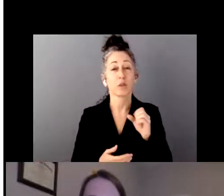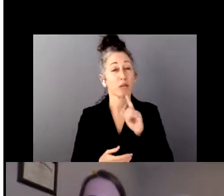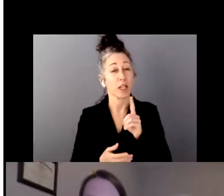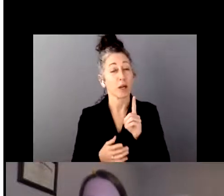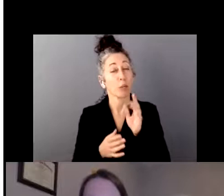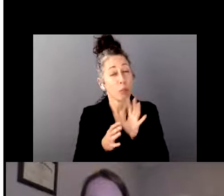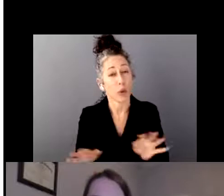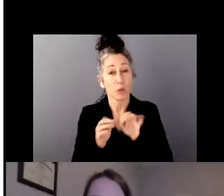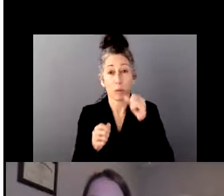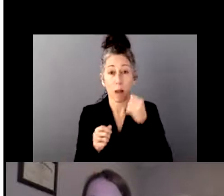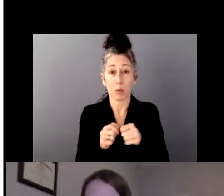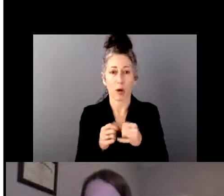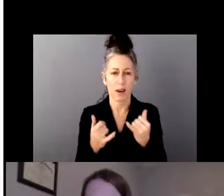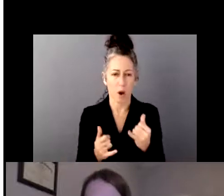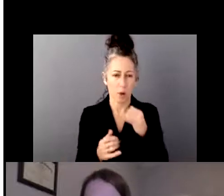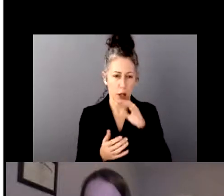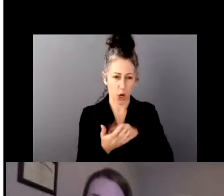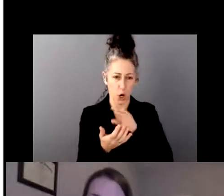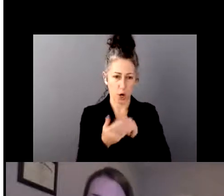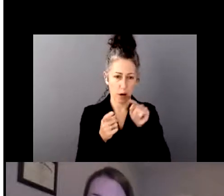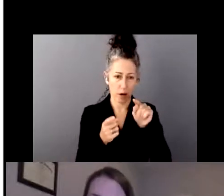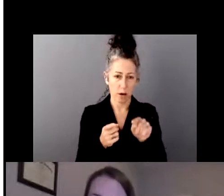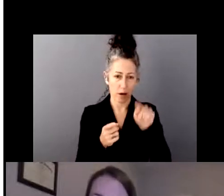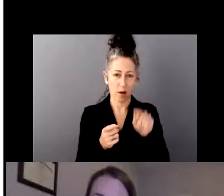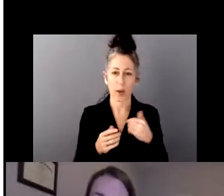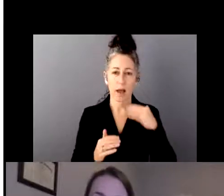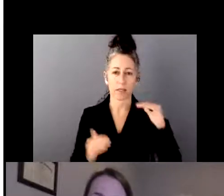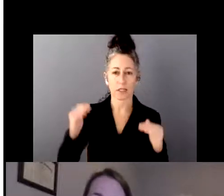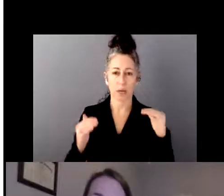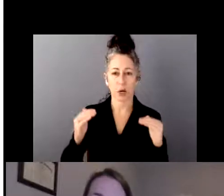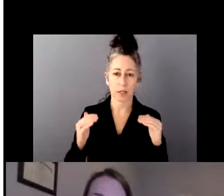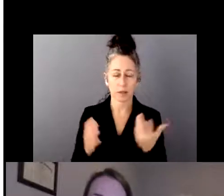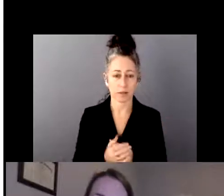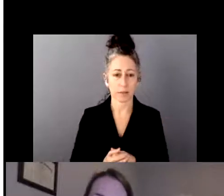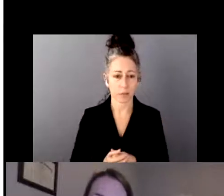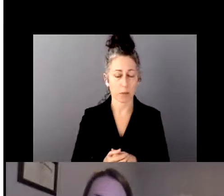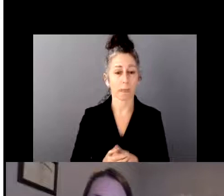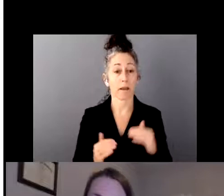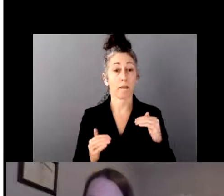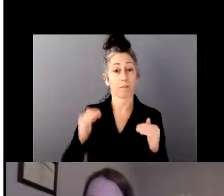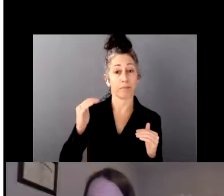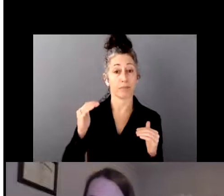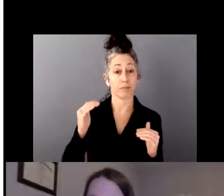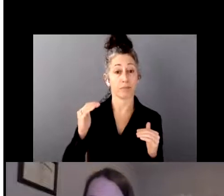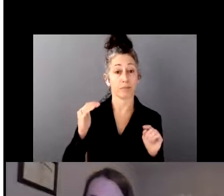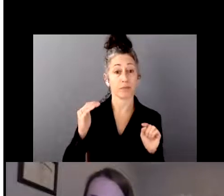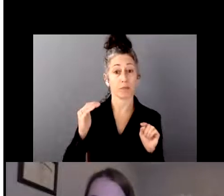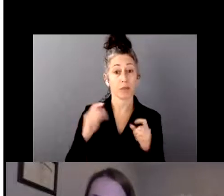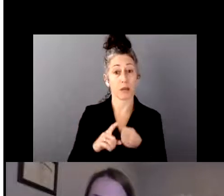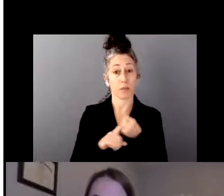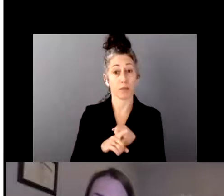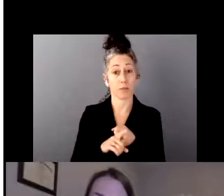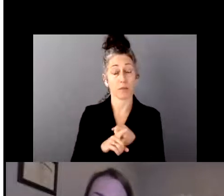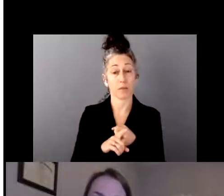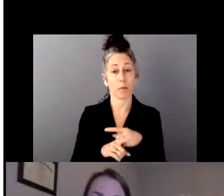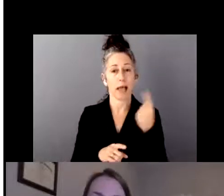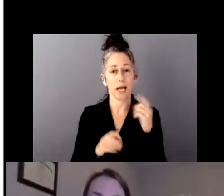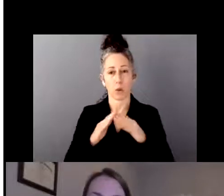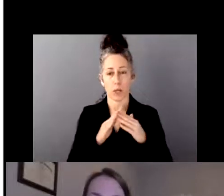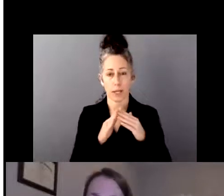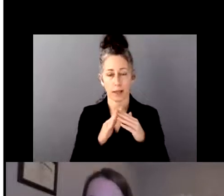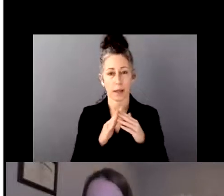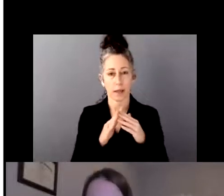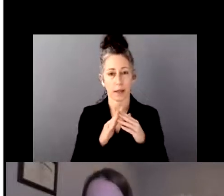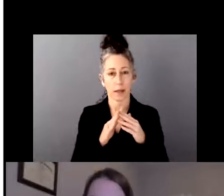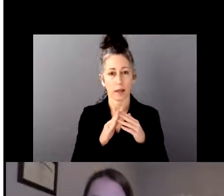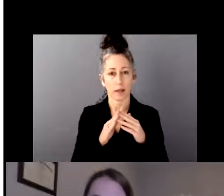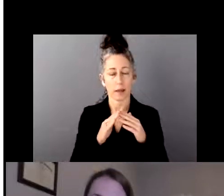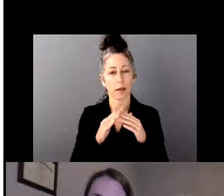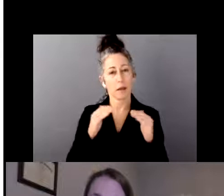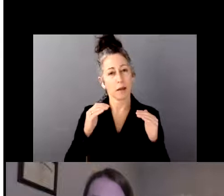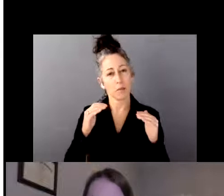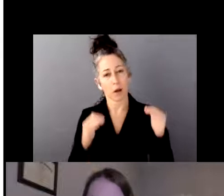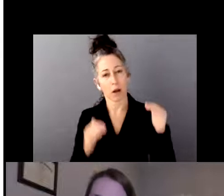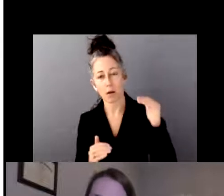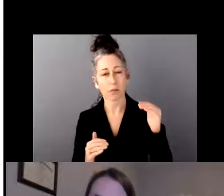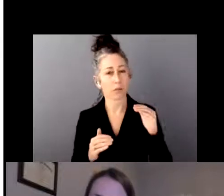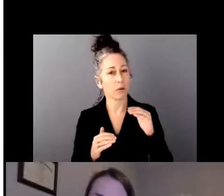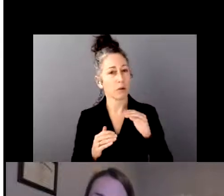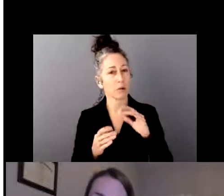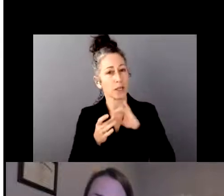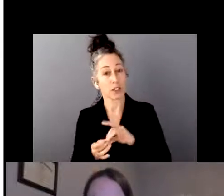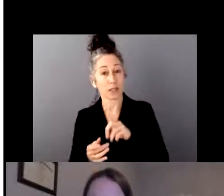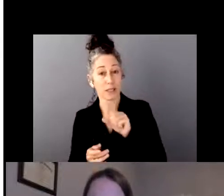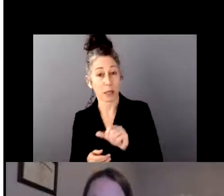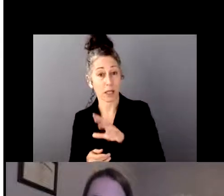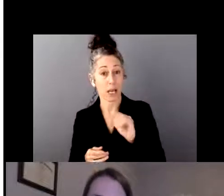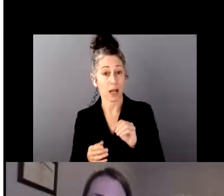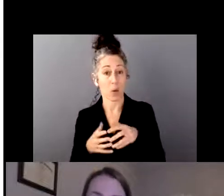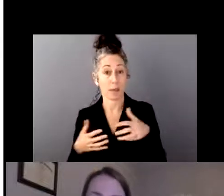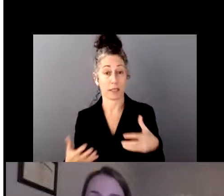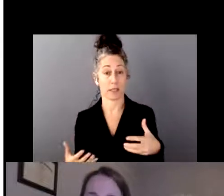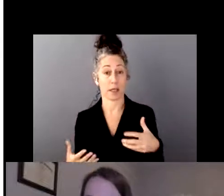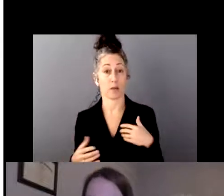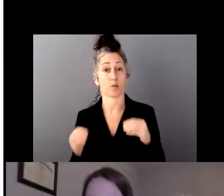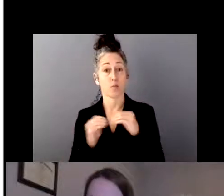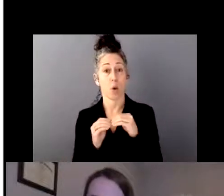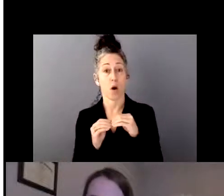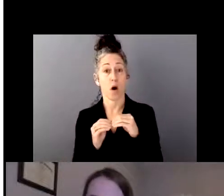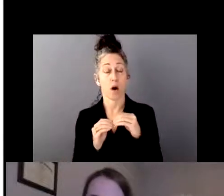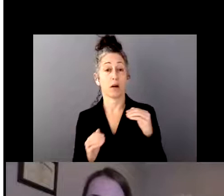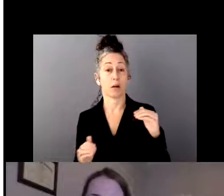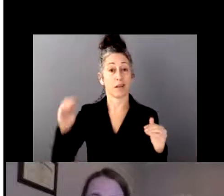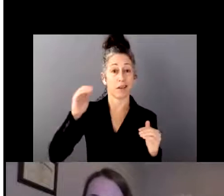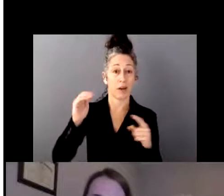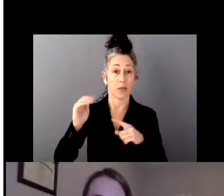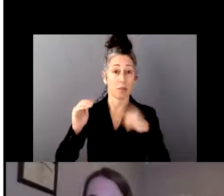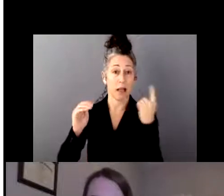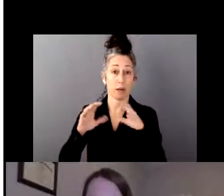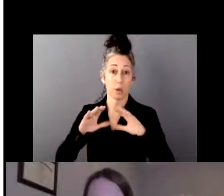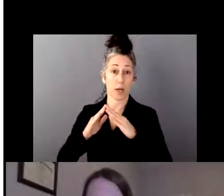are variables that we know there are disparities in, as well. We know there's a disproportionate impact on the Black community, both in terms of prevalence of disability and the prevalence of obesity. So, I think as we look at this issue, obviously there's a lot of factors